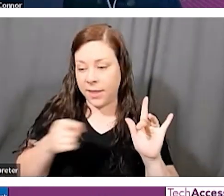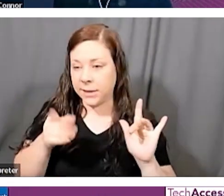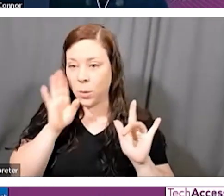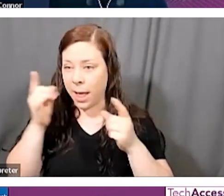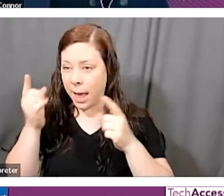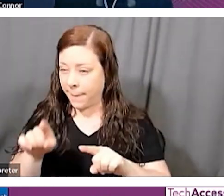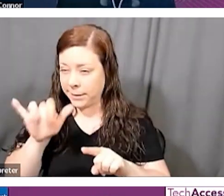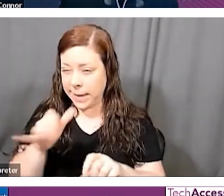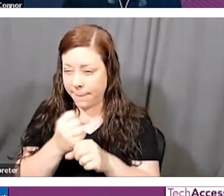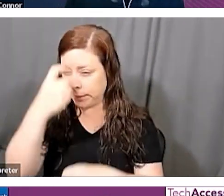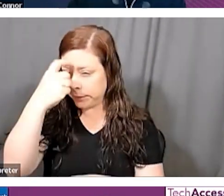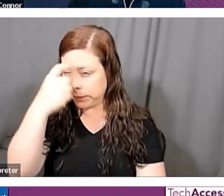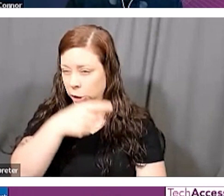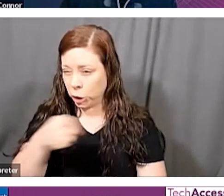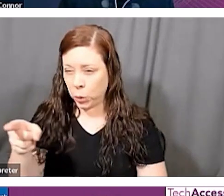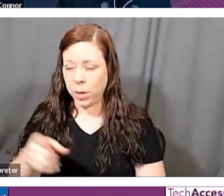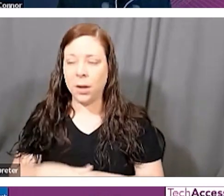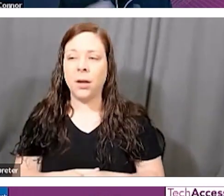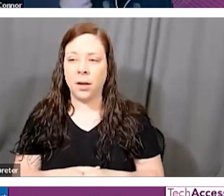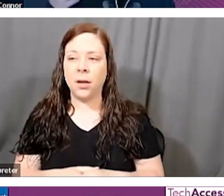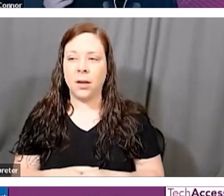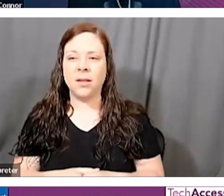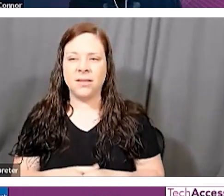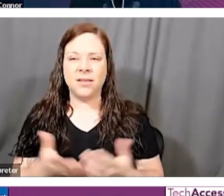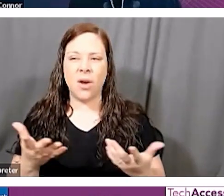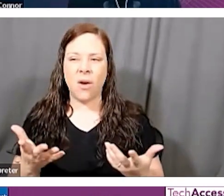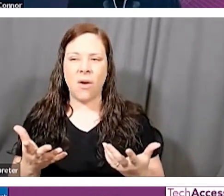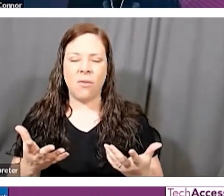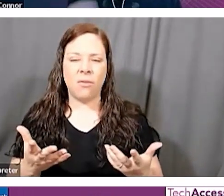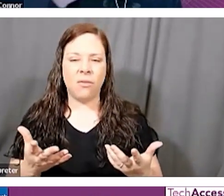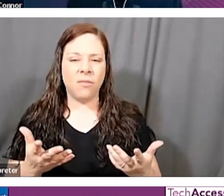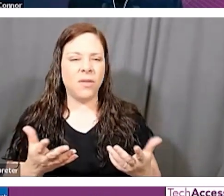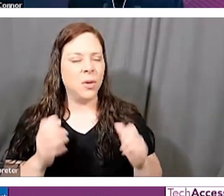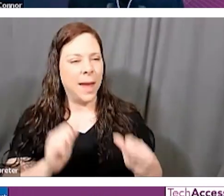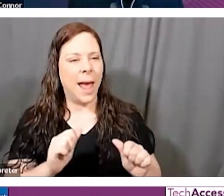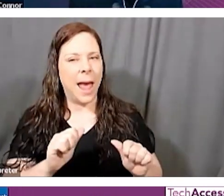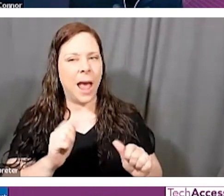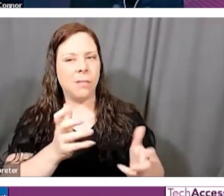We're just taking that and instead of presenting it visually, we're presenting it through spoken word or through explanations